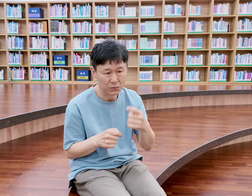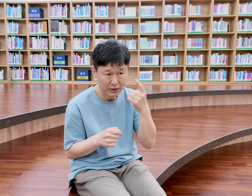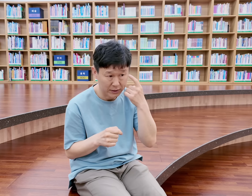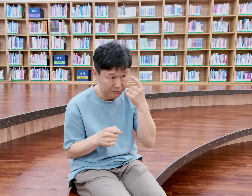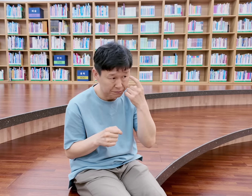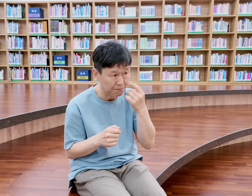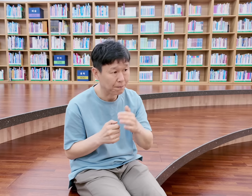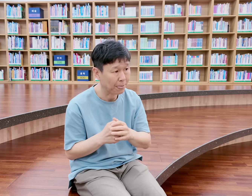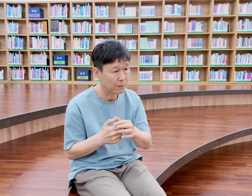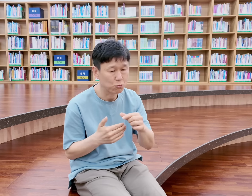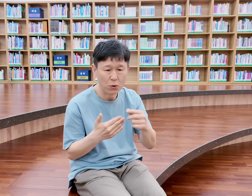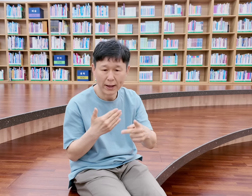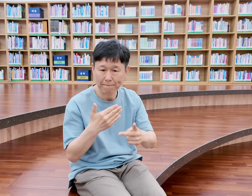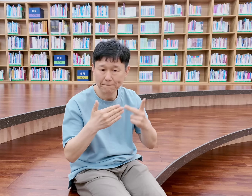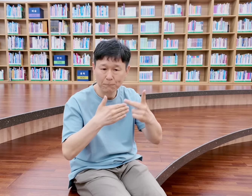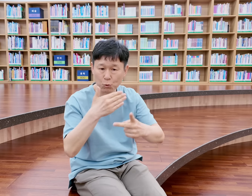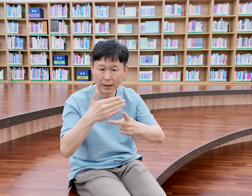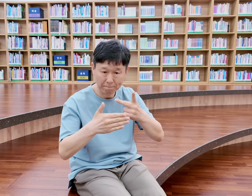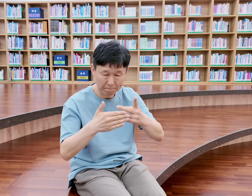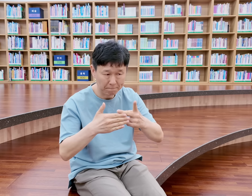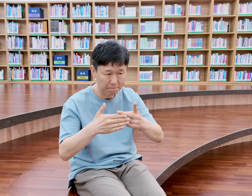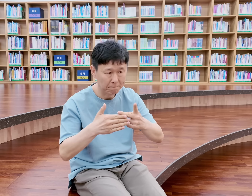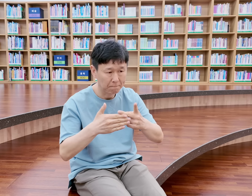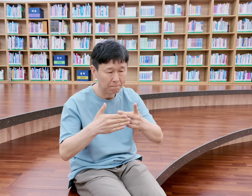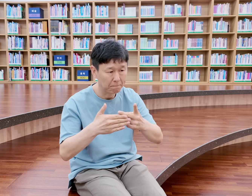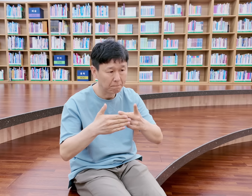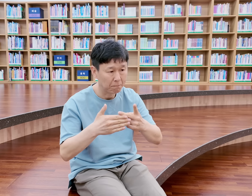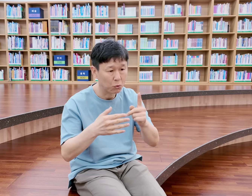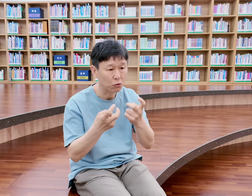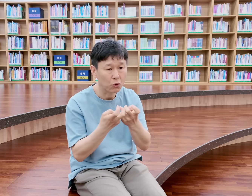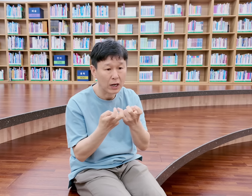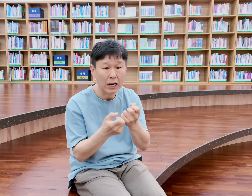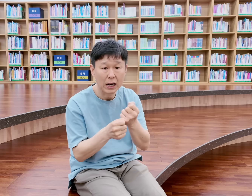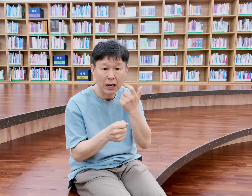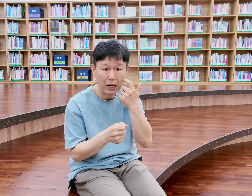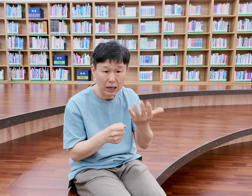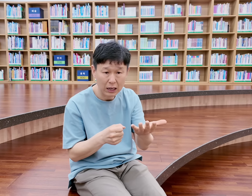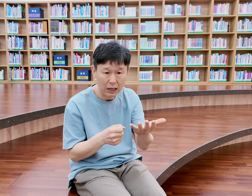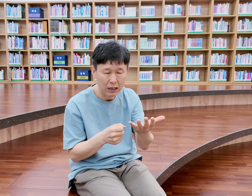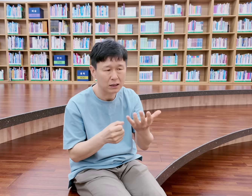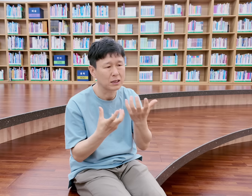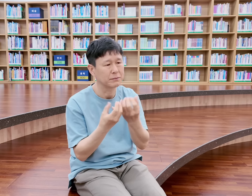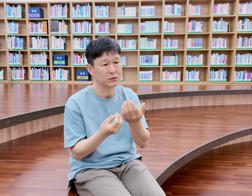how to structure the program.